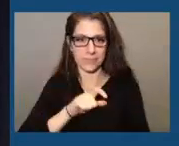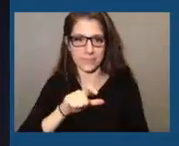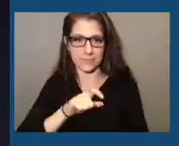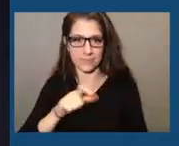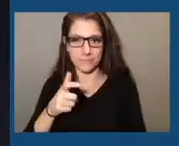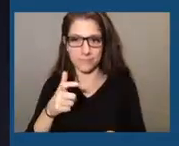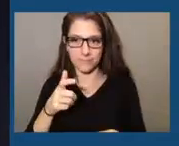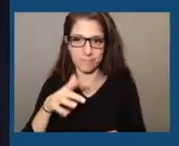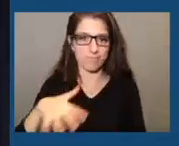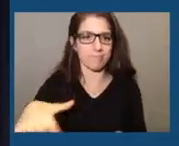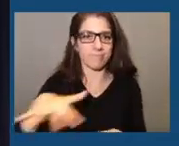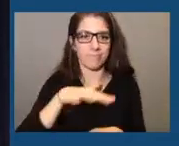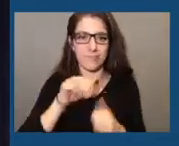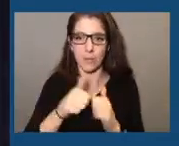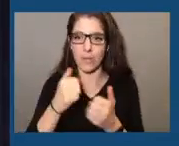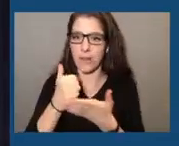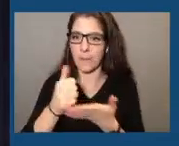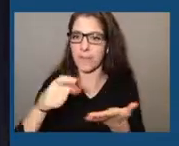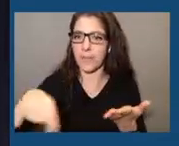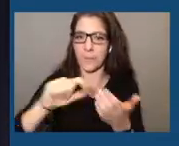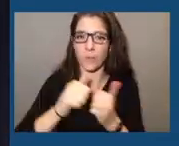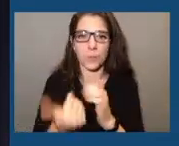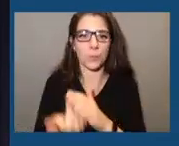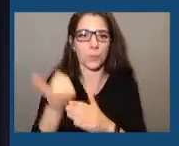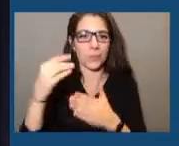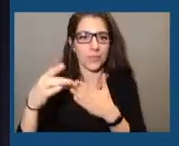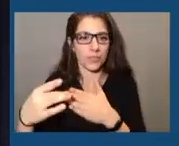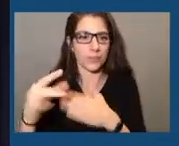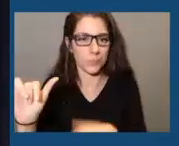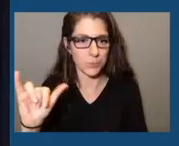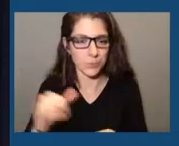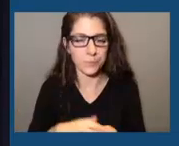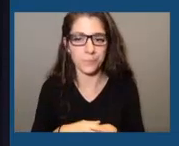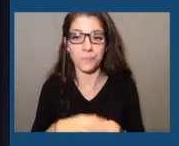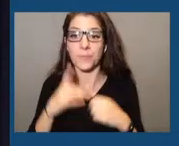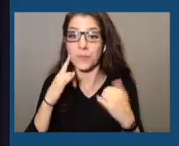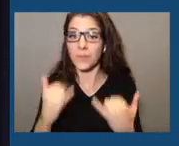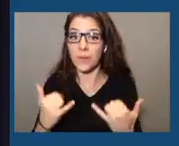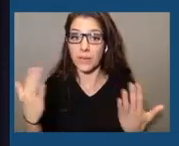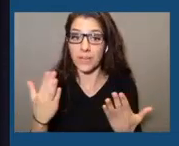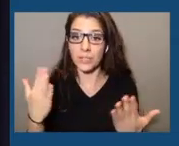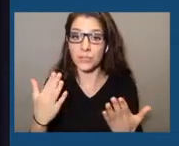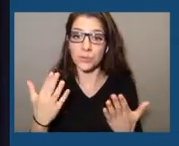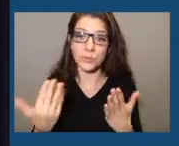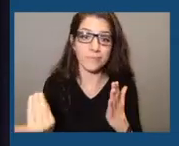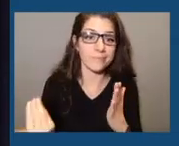and how we can help them with new leadership as well. So today, we're here to renew our commitment to the people of this great state